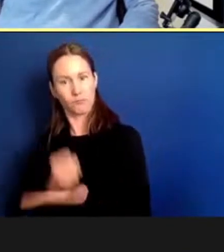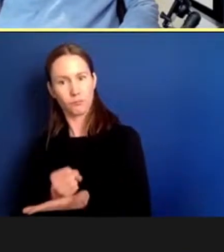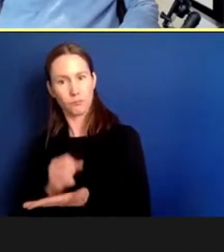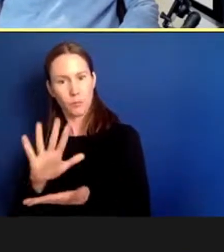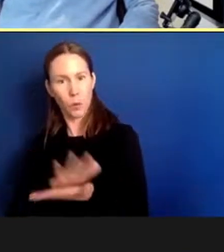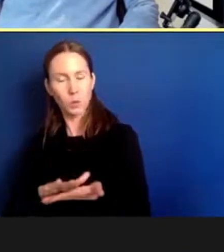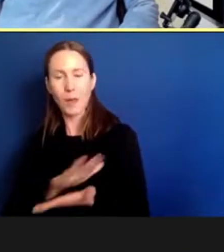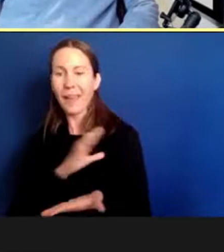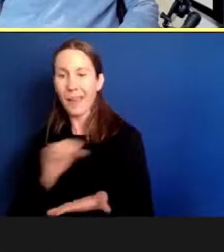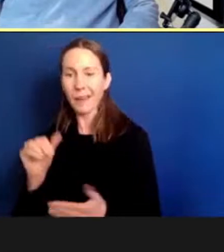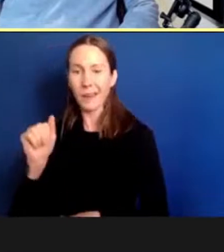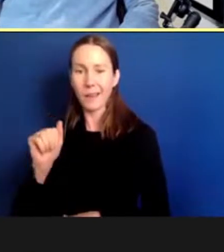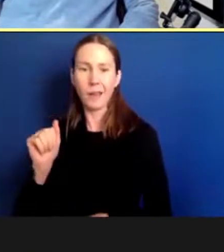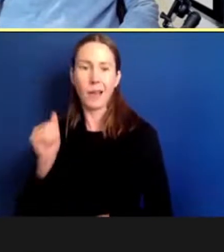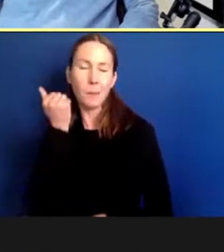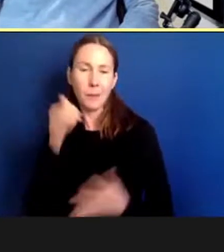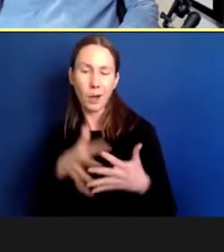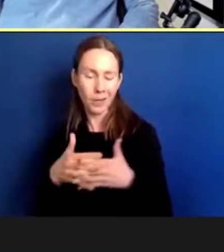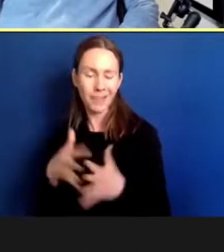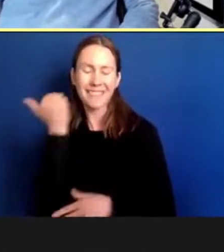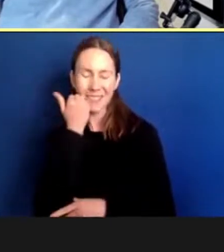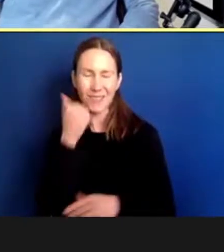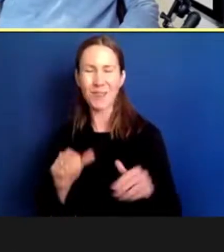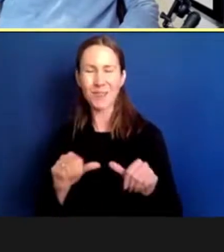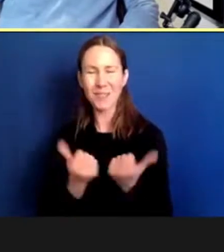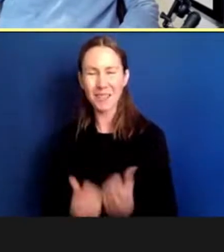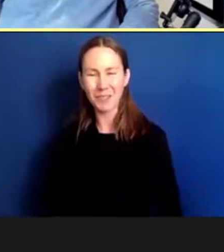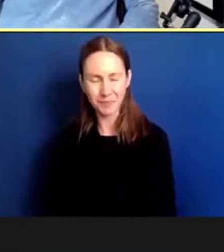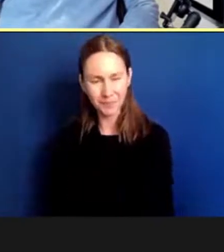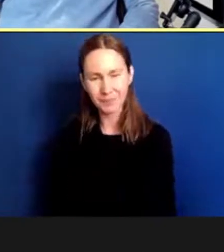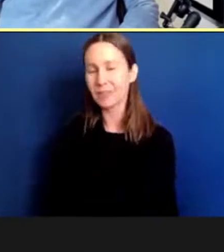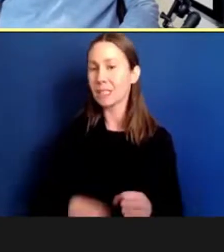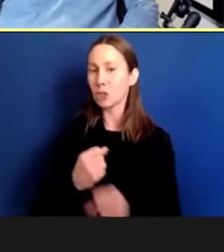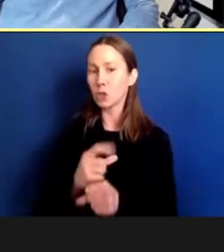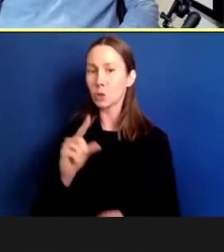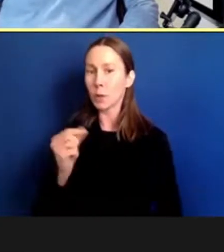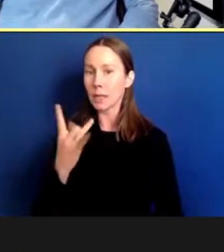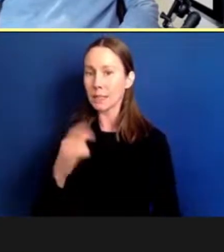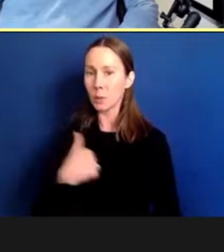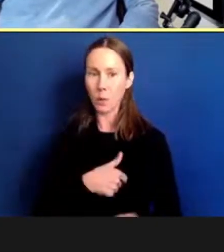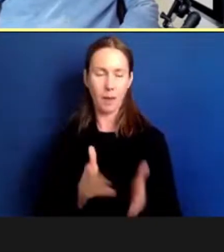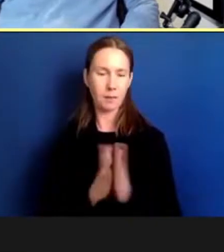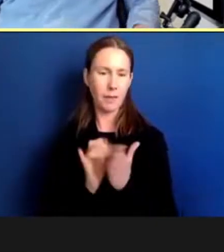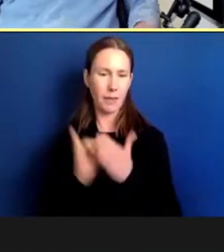In January 2018, we asked the president of the American Dental Association to revise its current